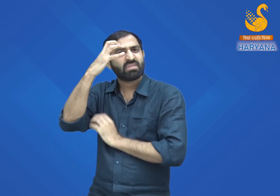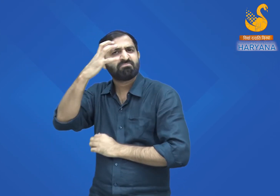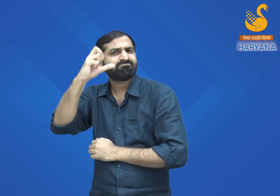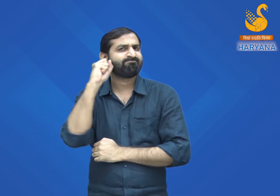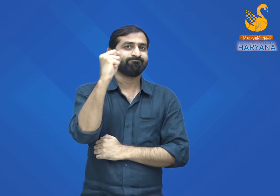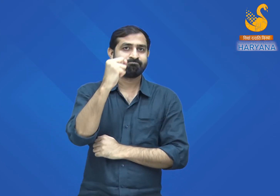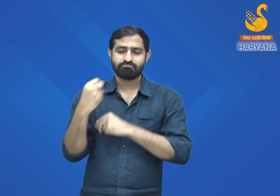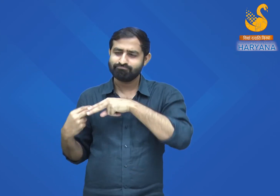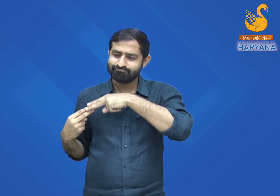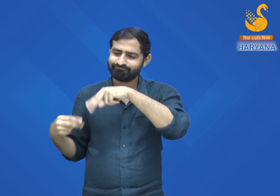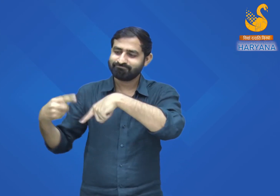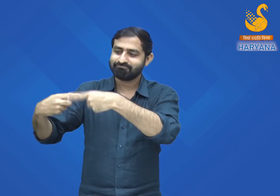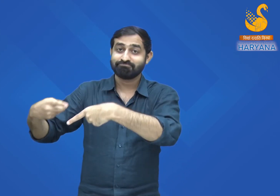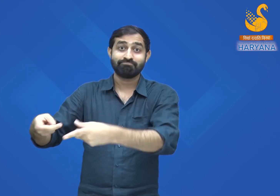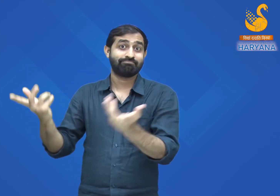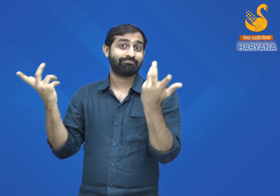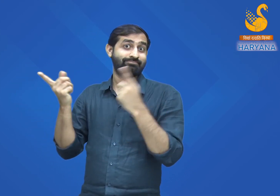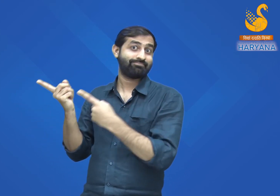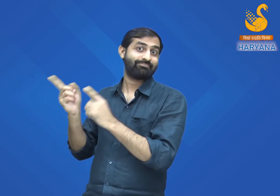because the truth will always be in the minds of older generation.